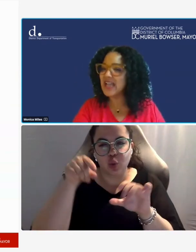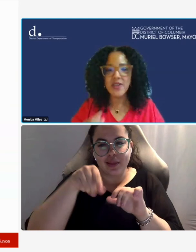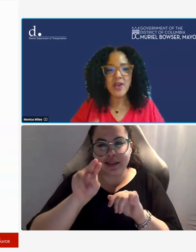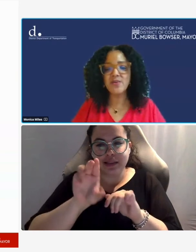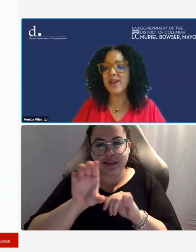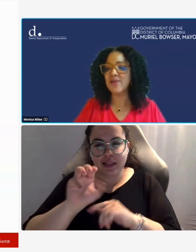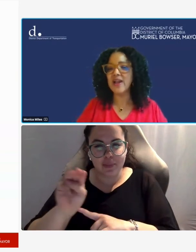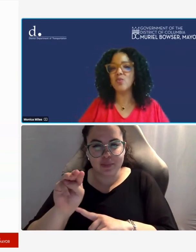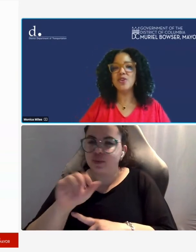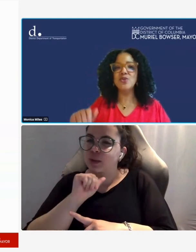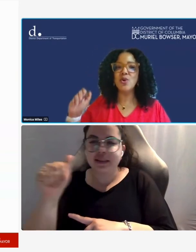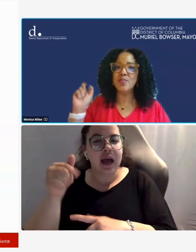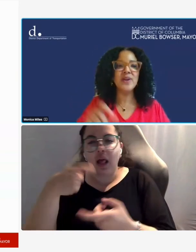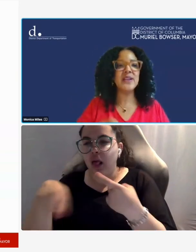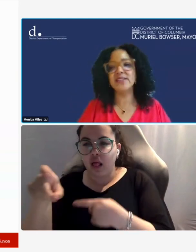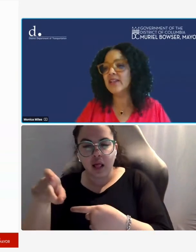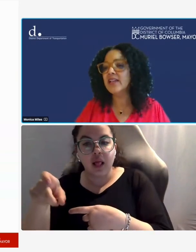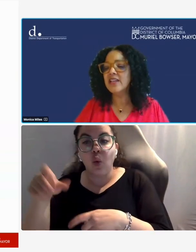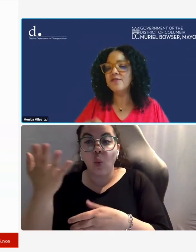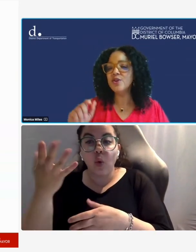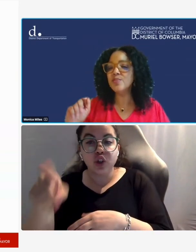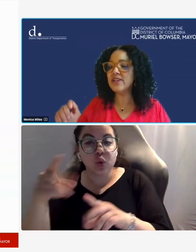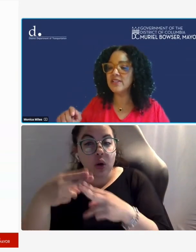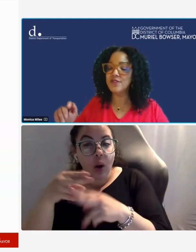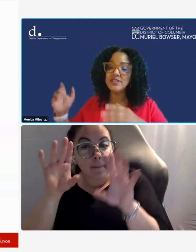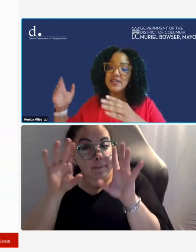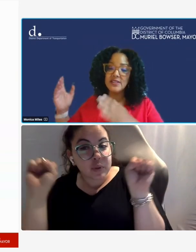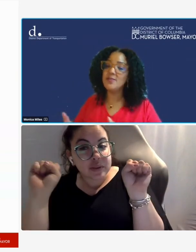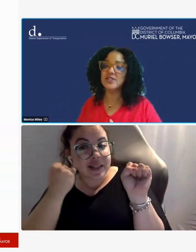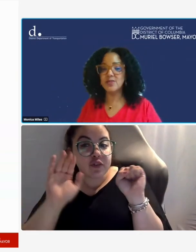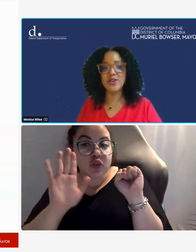other way around what you call president if you're president if you say this person is president